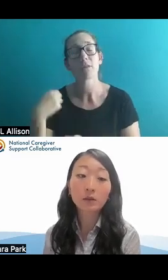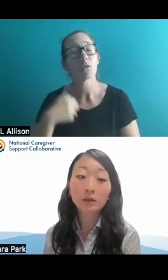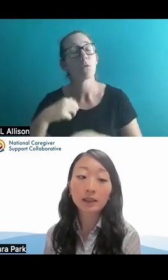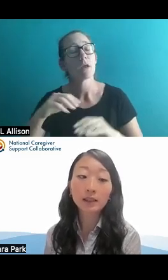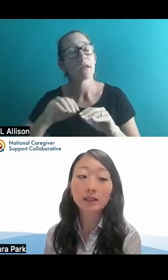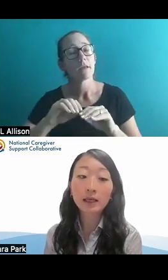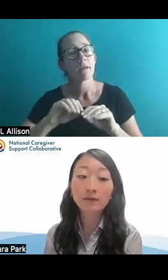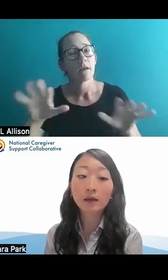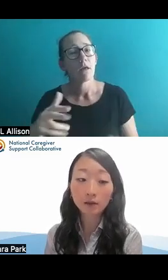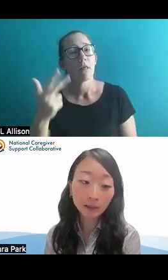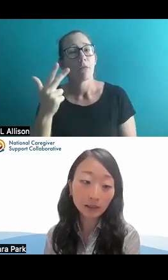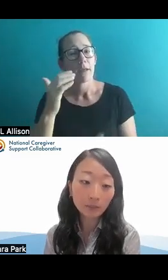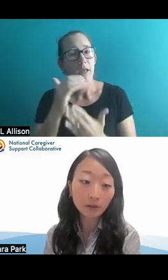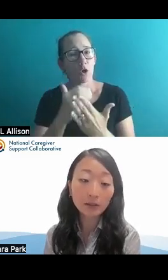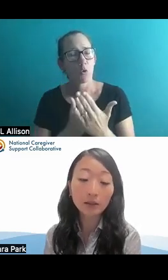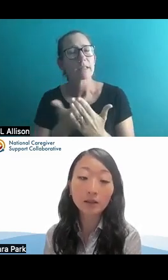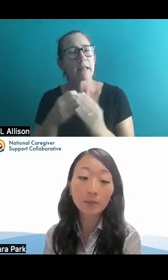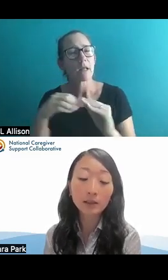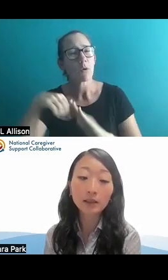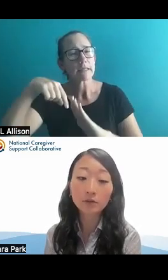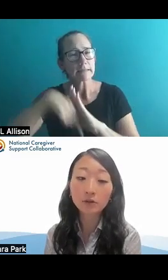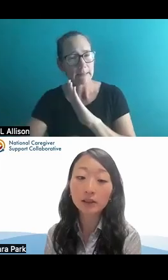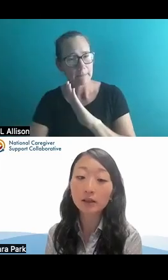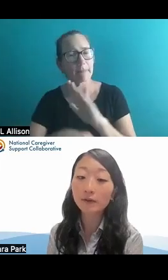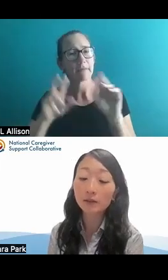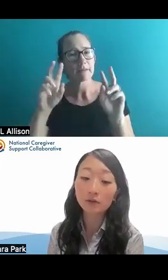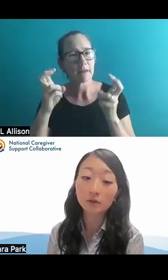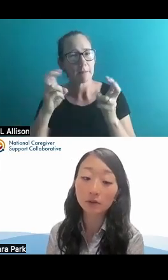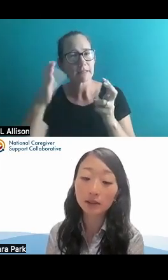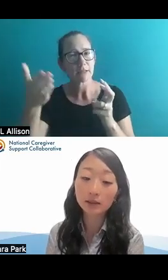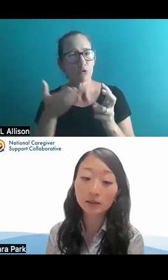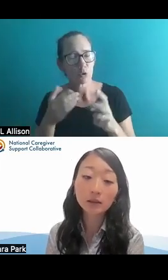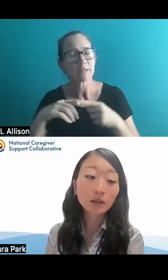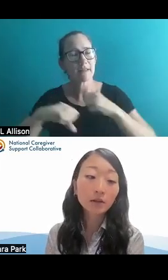courses that dive a little bit deeper into the topics introduced in the Foundational course.